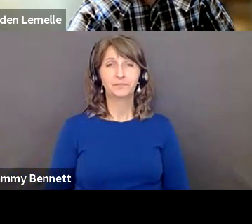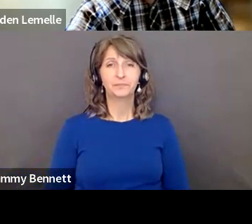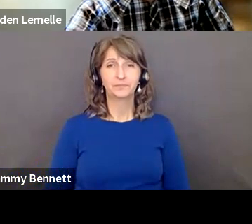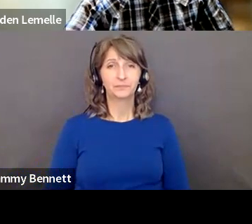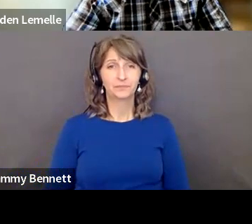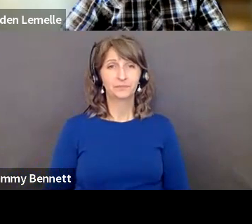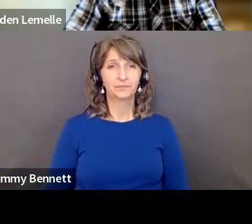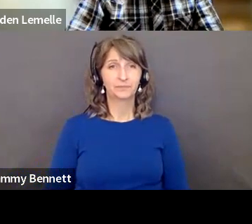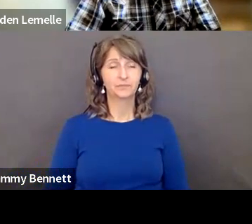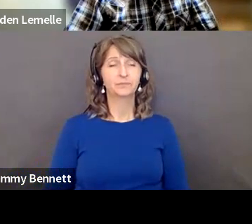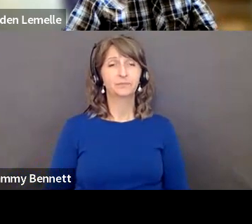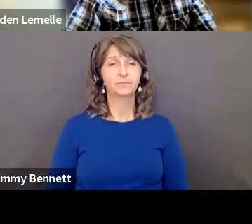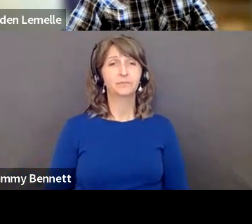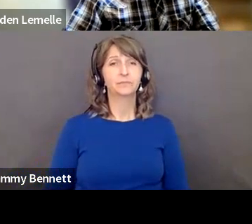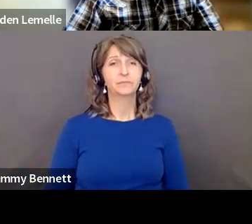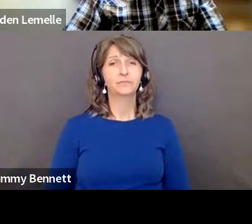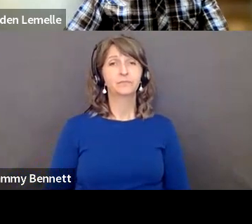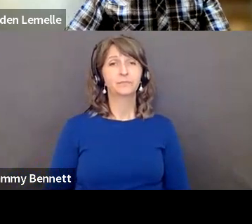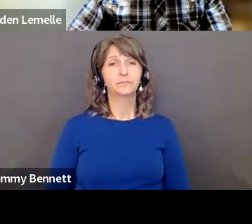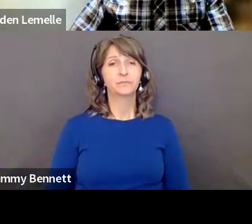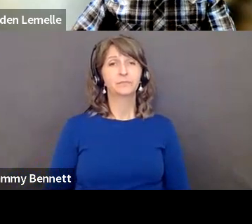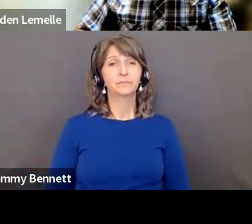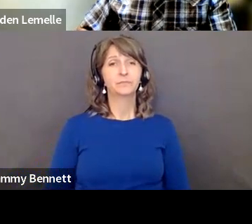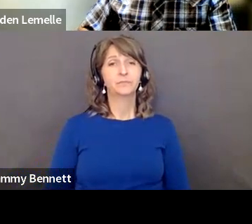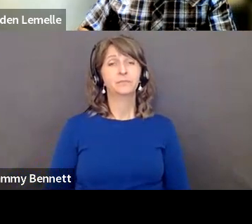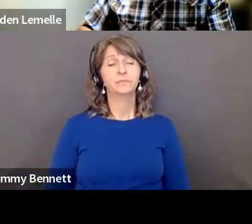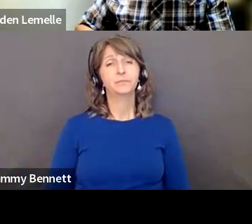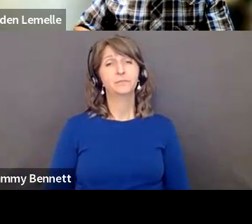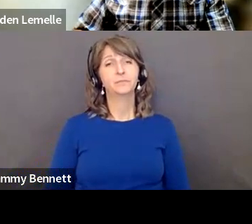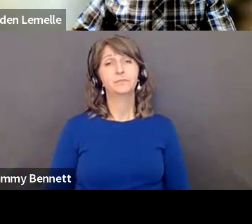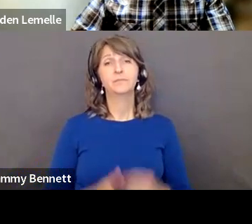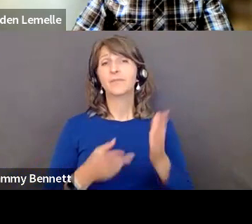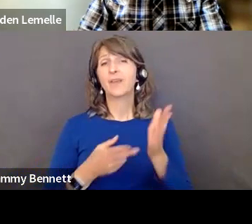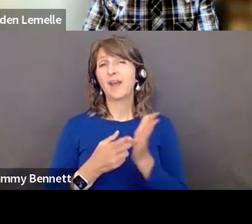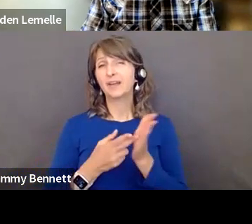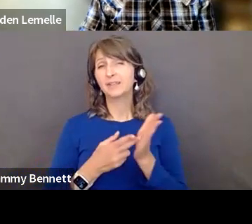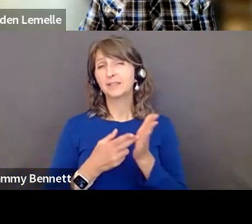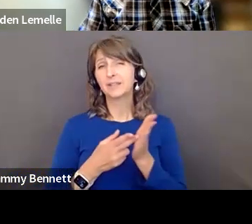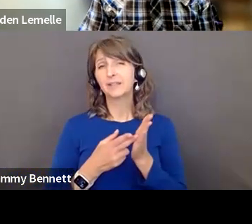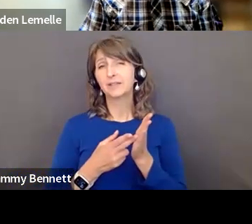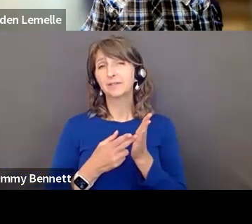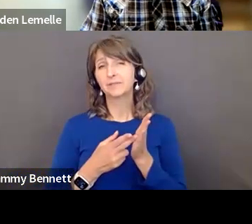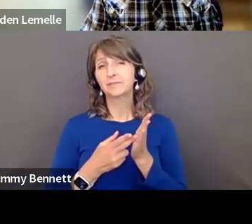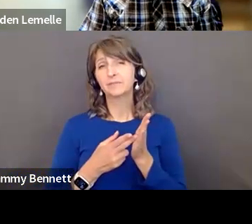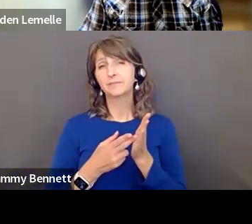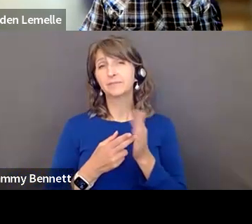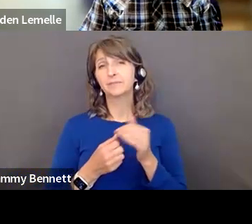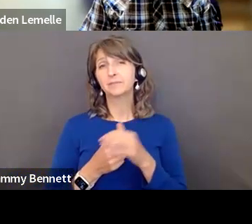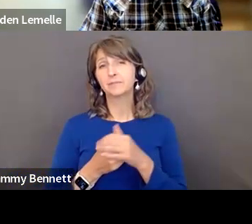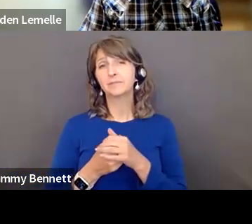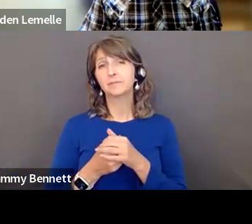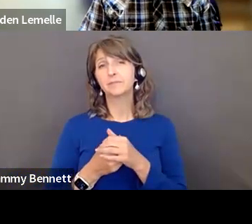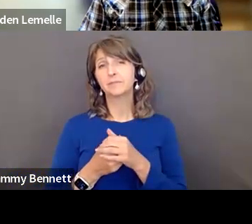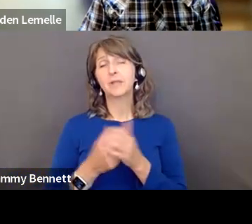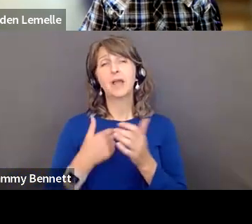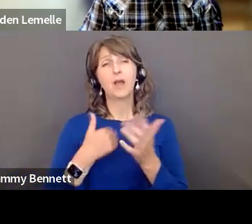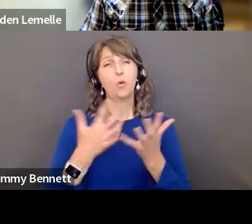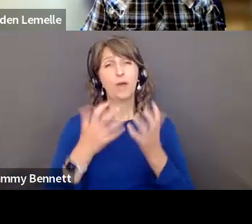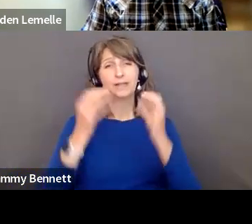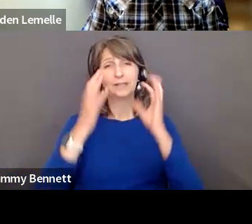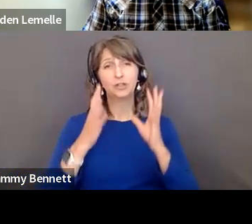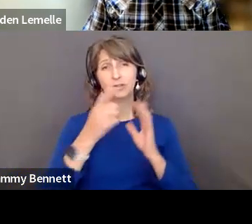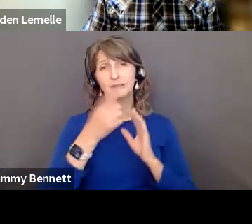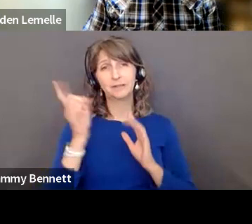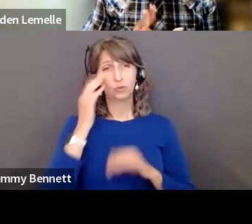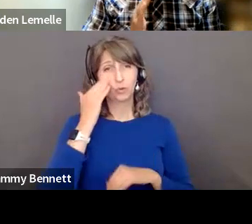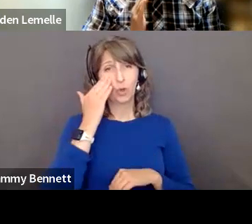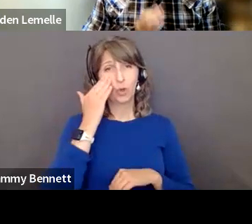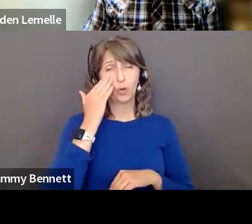With me. Honestly? II want She's just to know that. Not everybody.